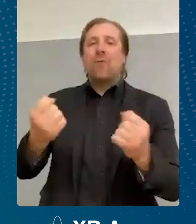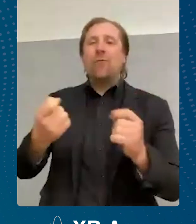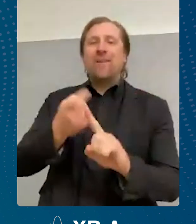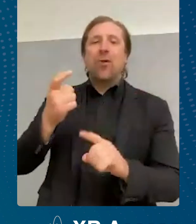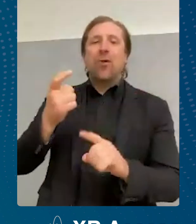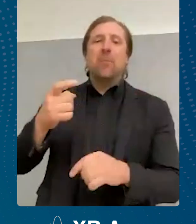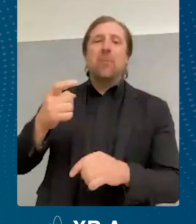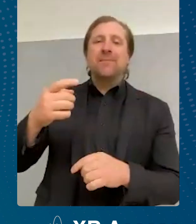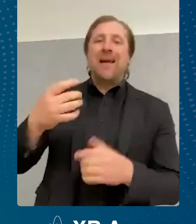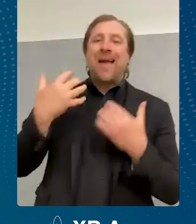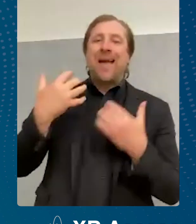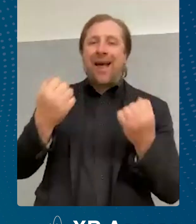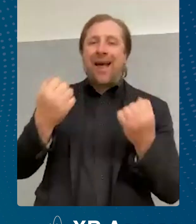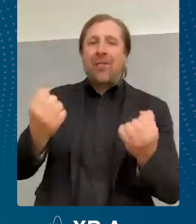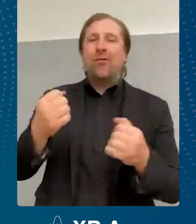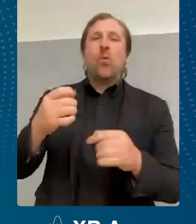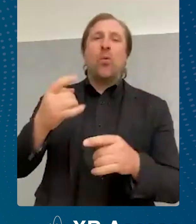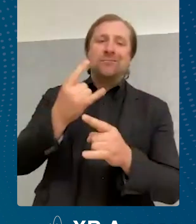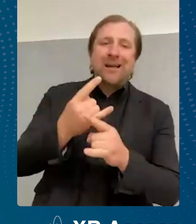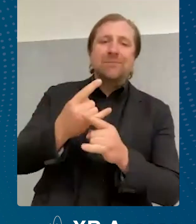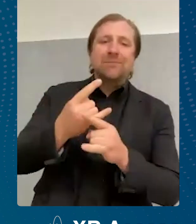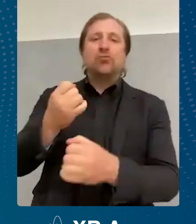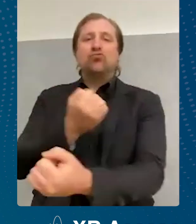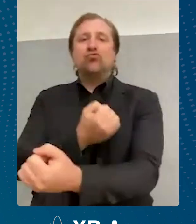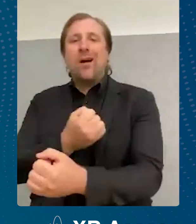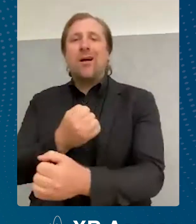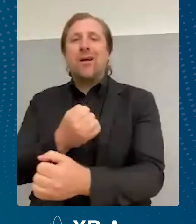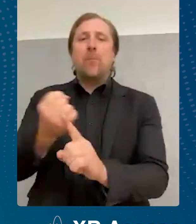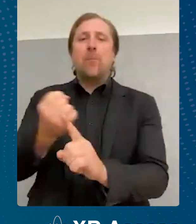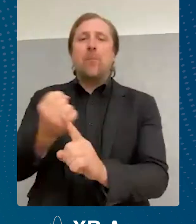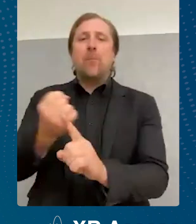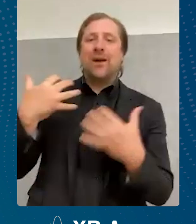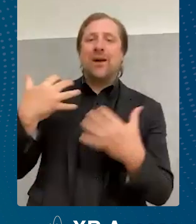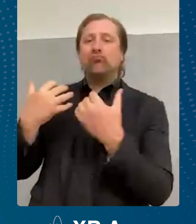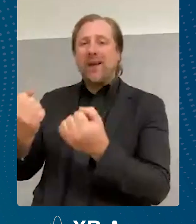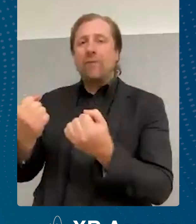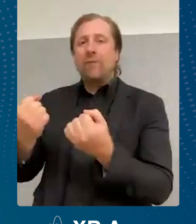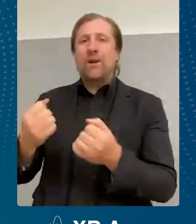My co-authors are Deanna Allman, the Marketing Manager at MHAAO